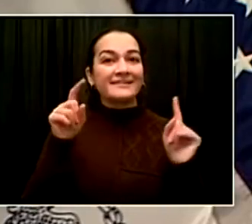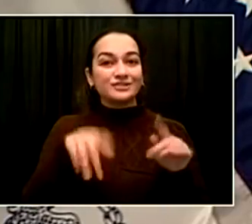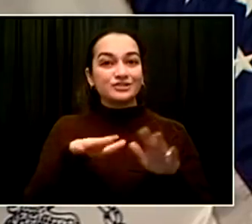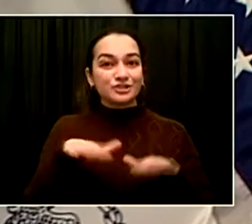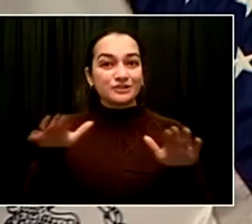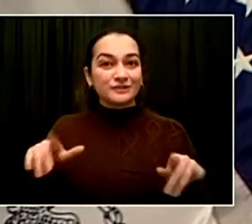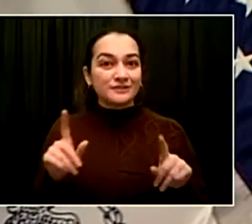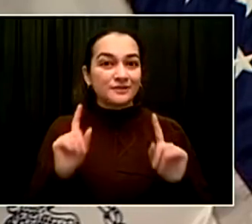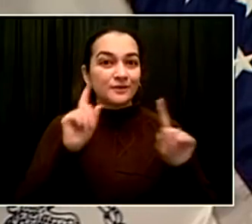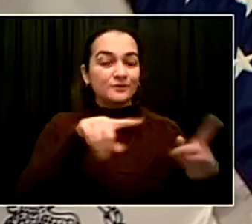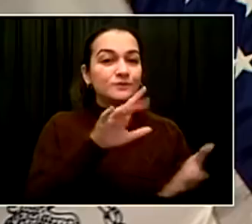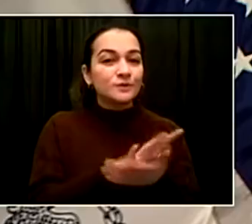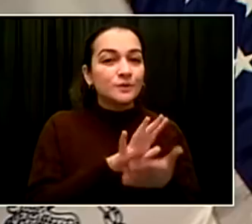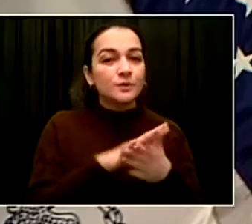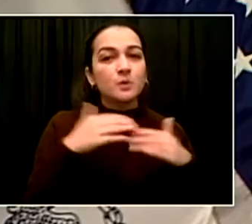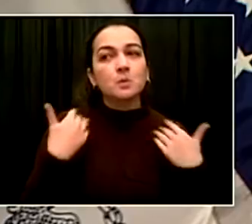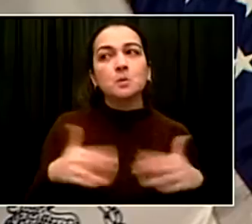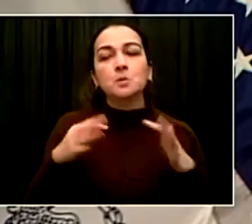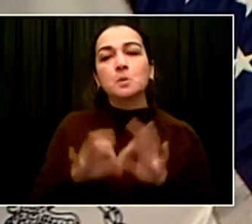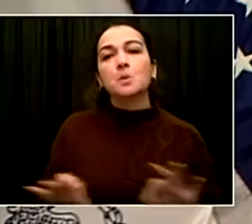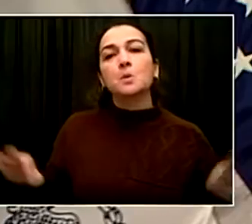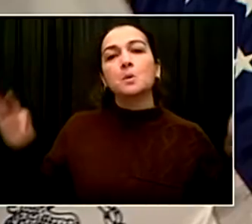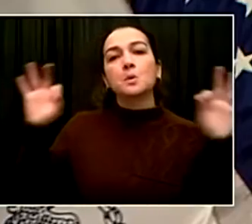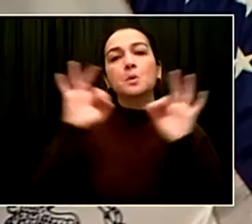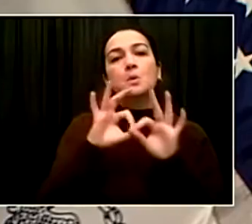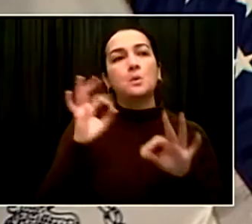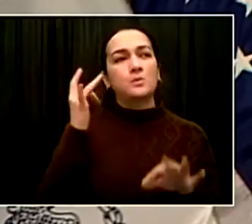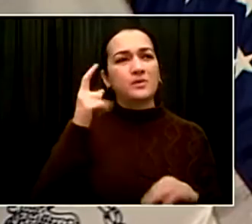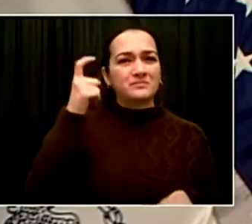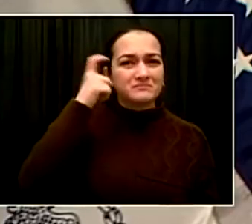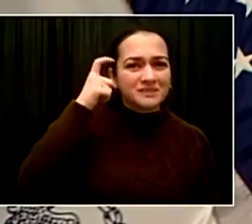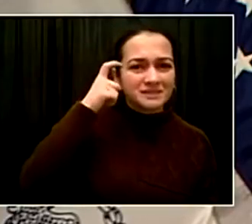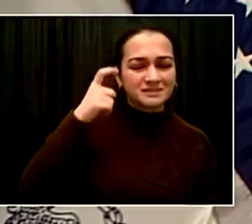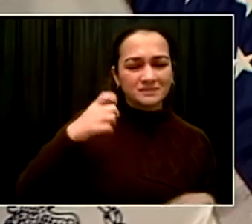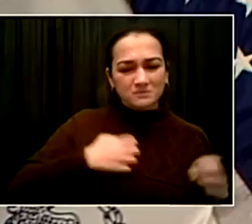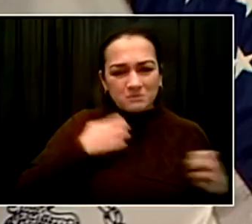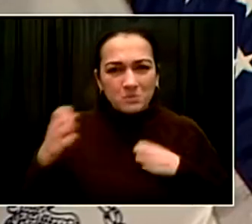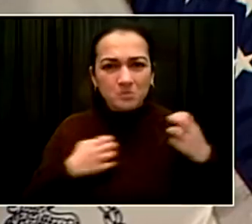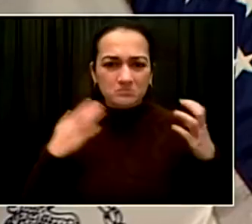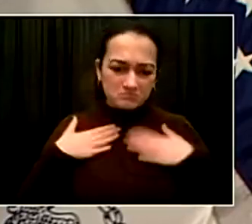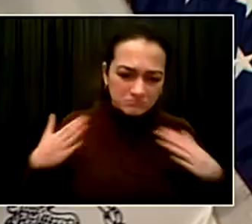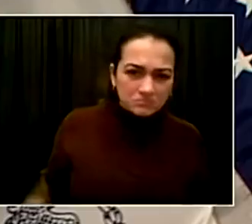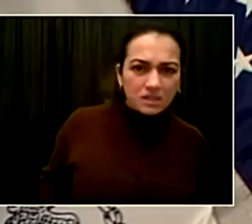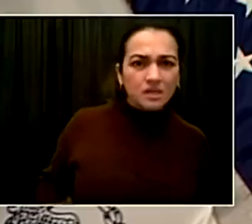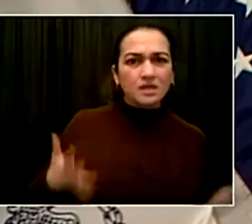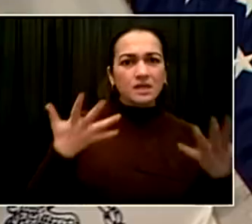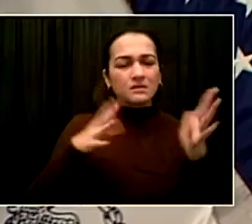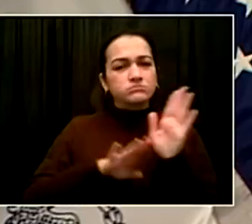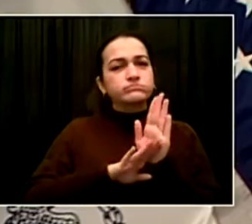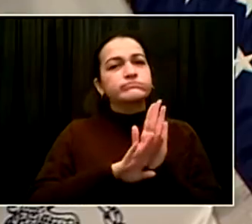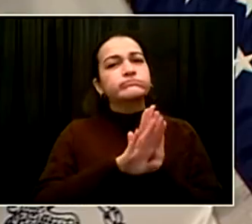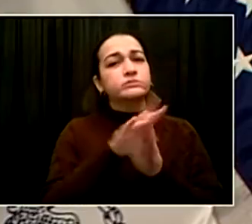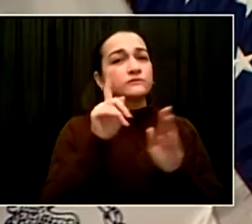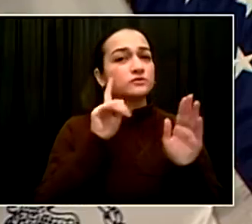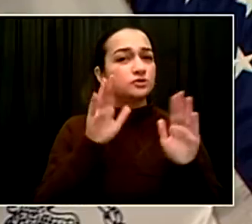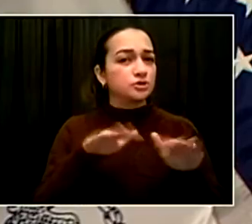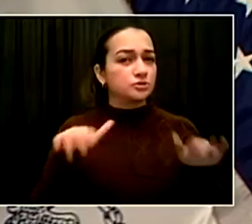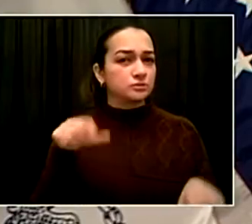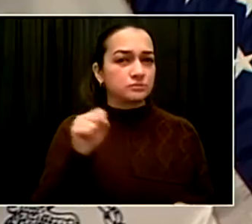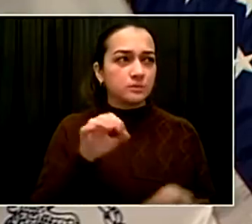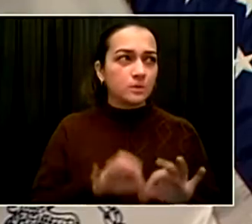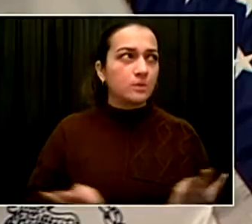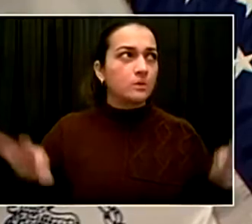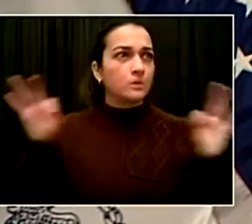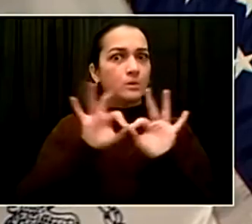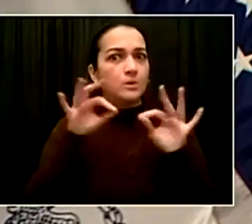SEPTEMBER, WHEN WE BROUGHT IT